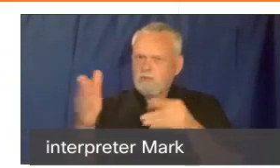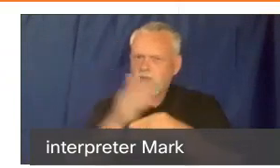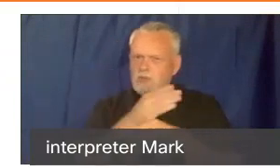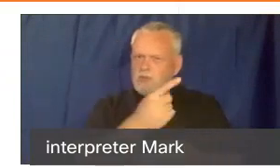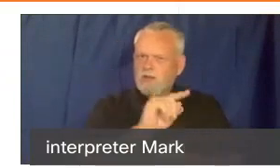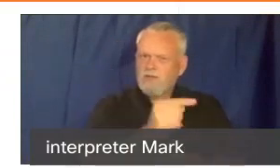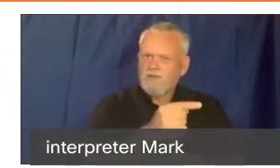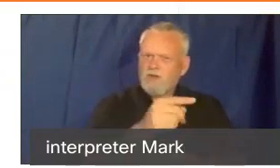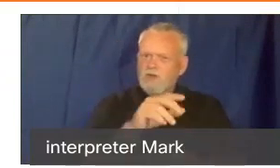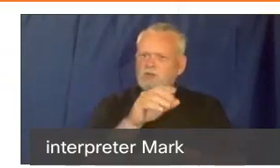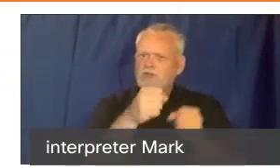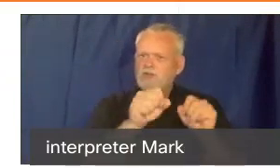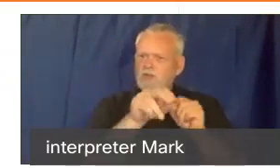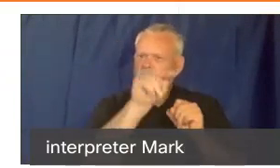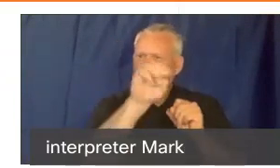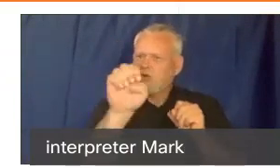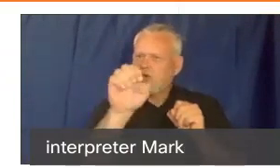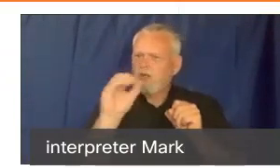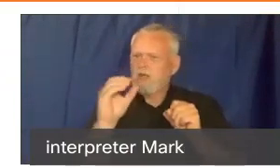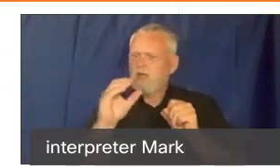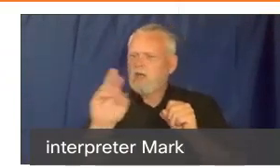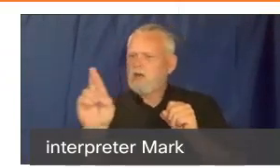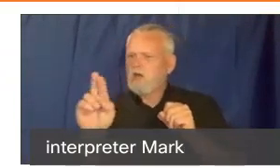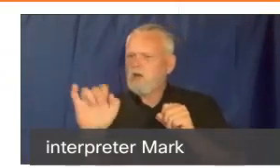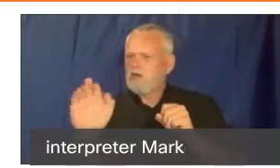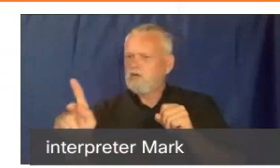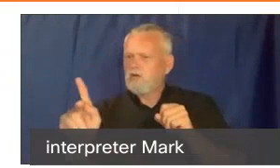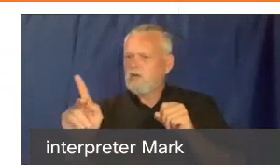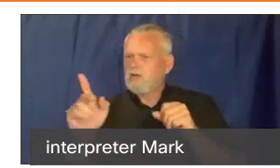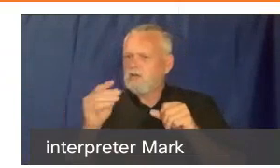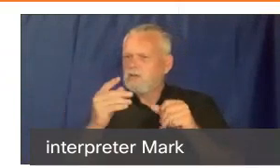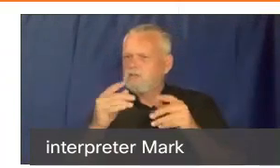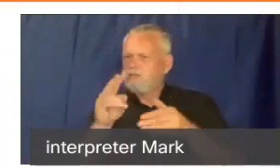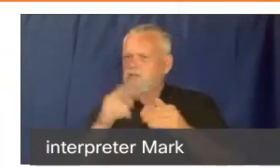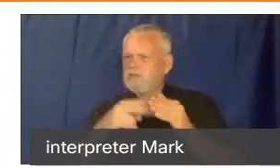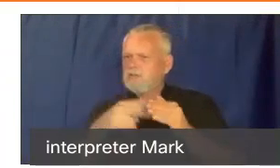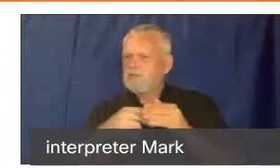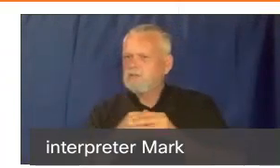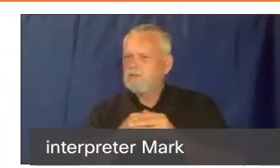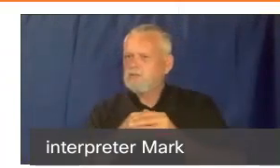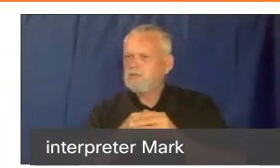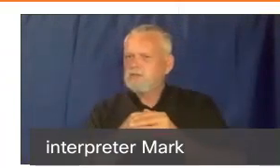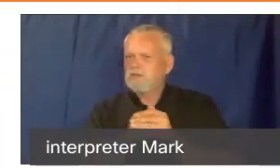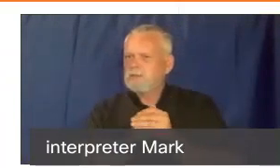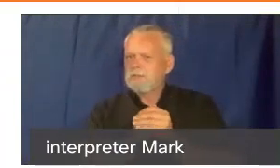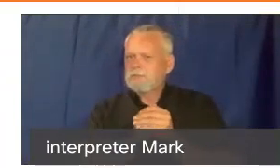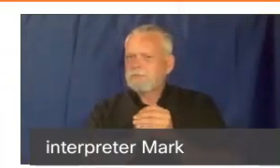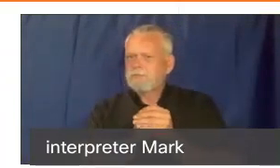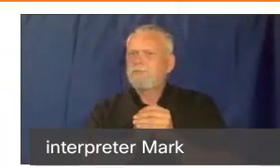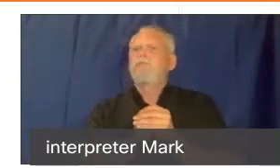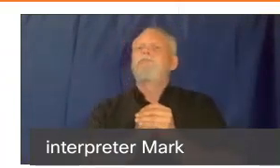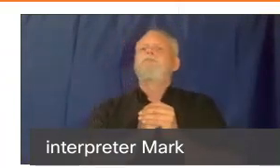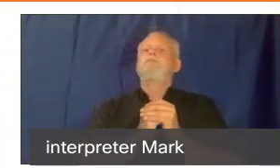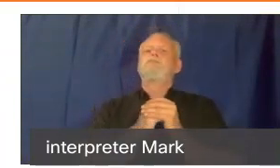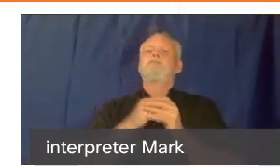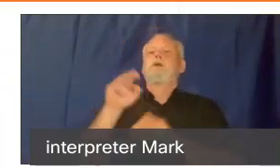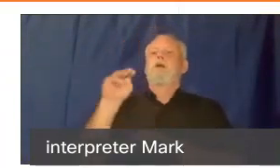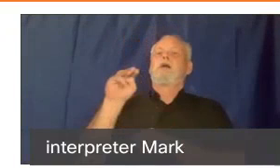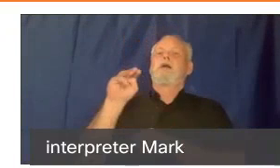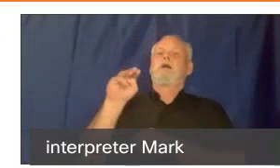Our base and our track, whether we already covered days, I took longer to join the meeting. Then I think Michael, you answered that question earlier.